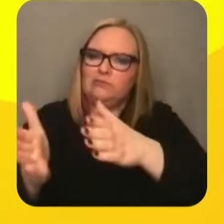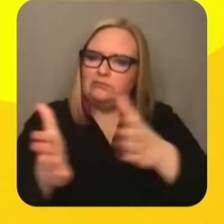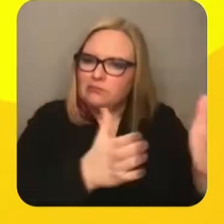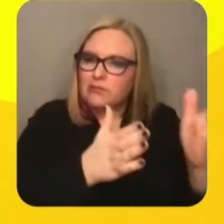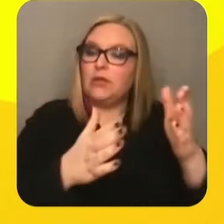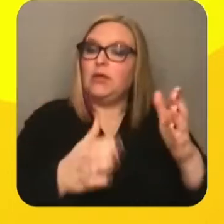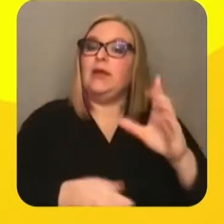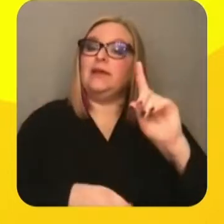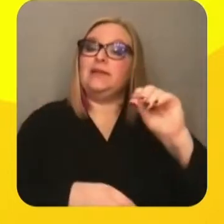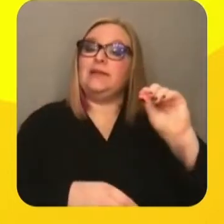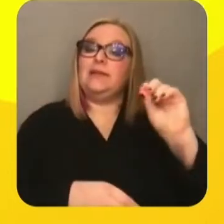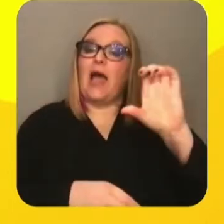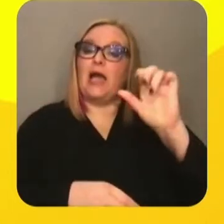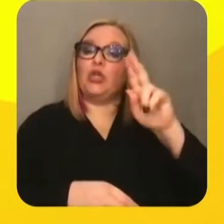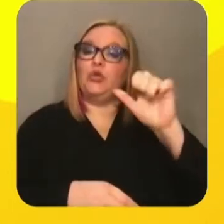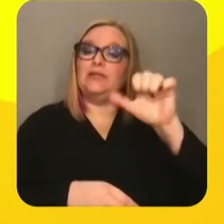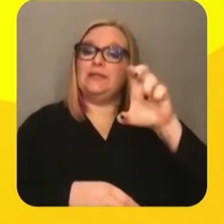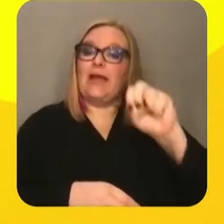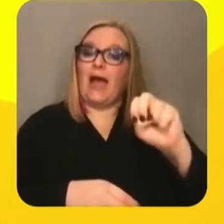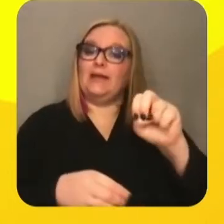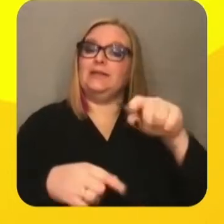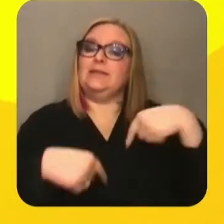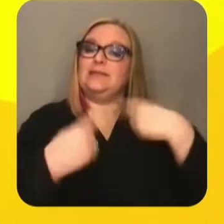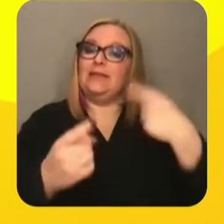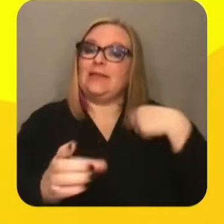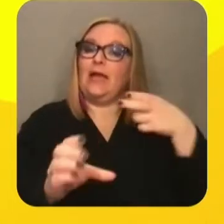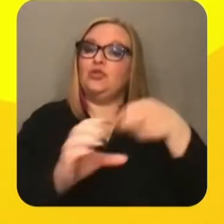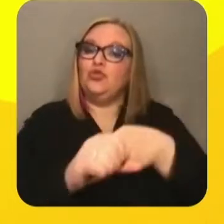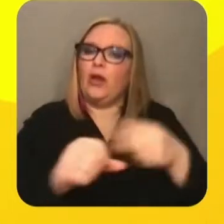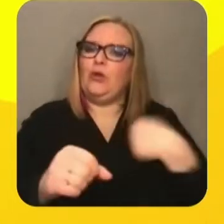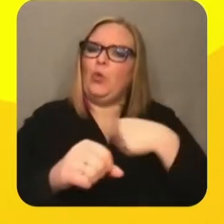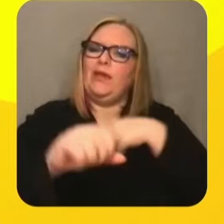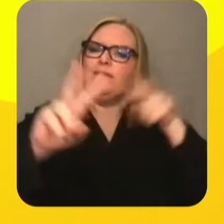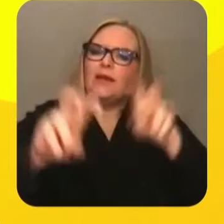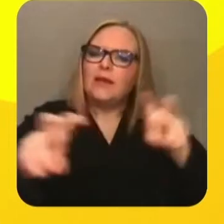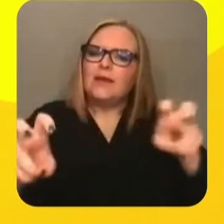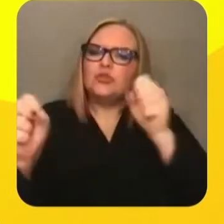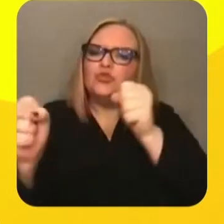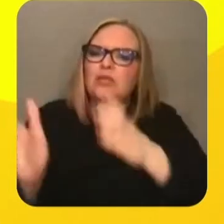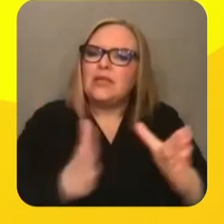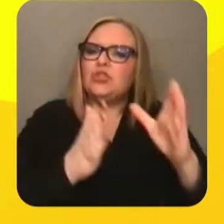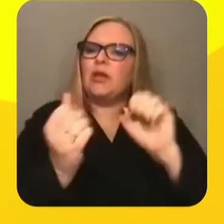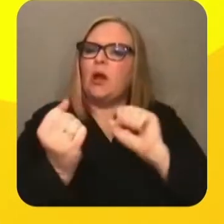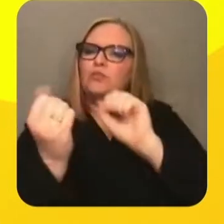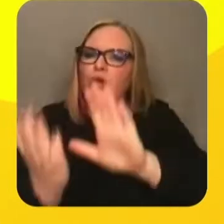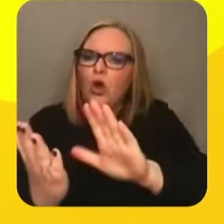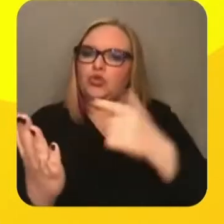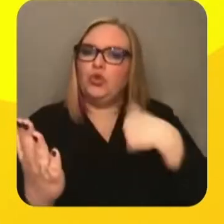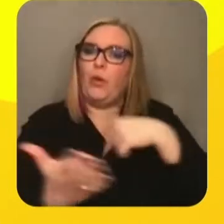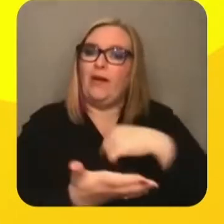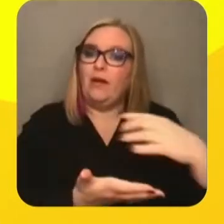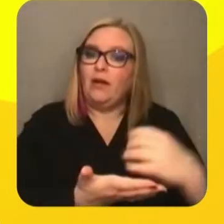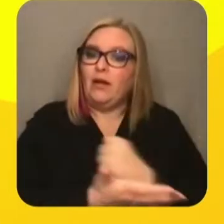we've taken a global assessment, a very strategic approach, where we're leveraging a neurological approach to not